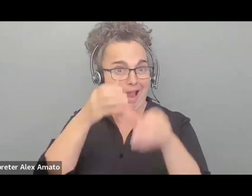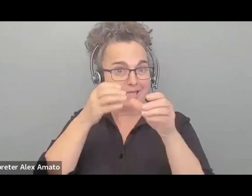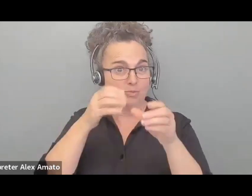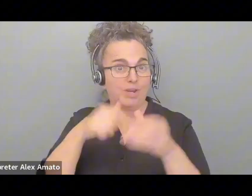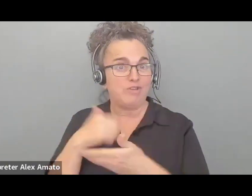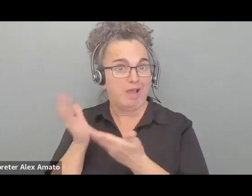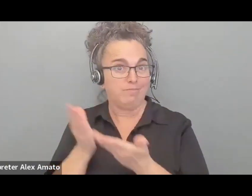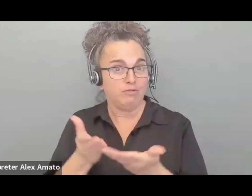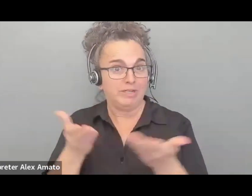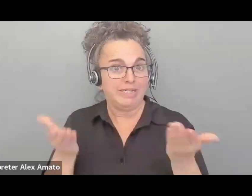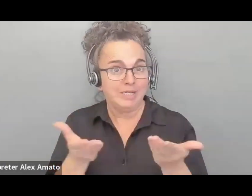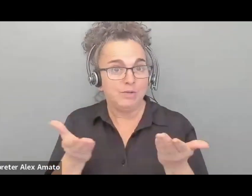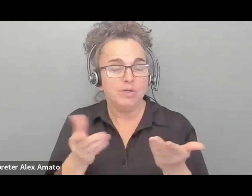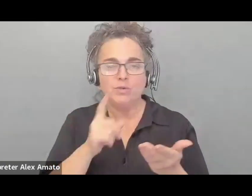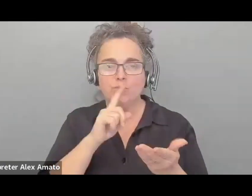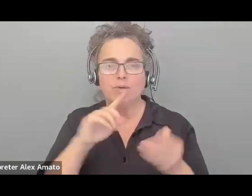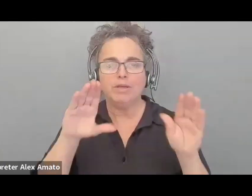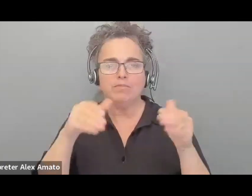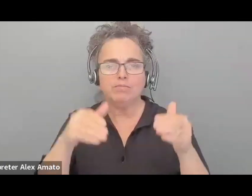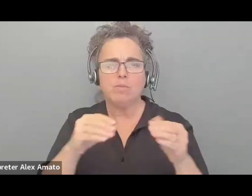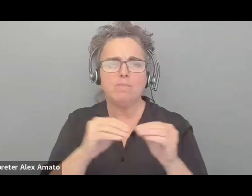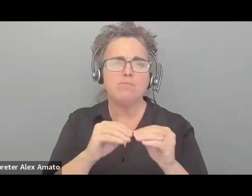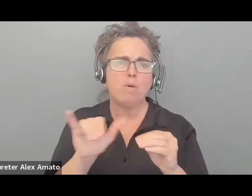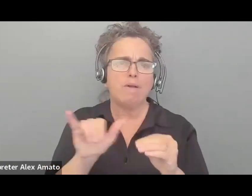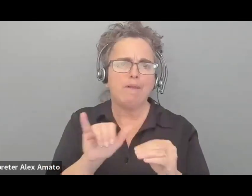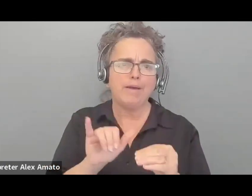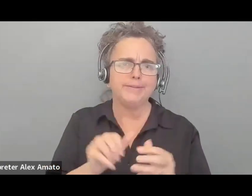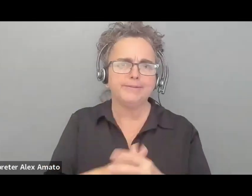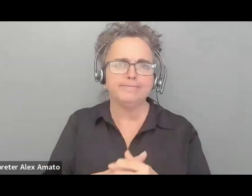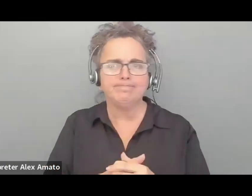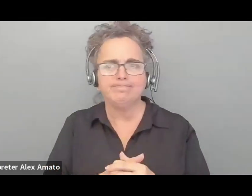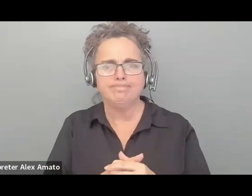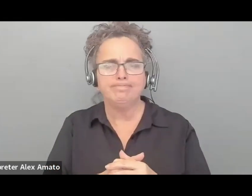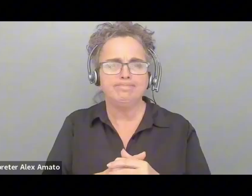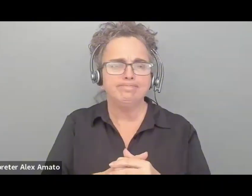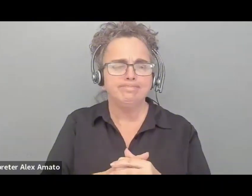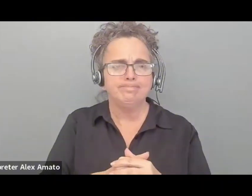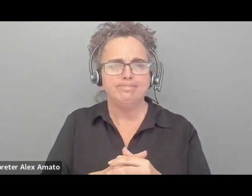regarding kind of the practical "how to"